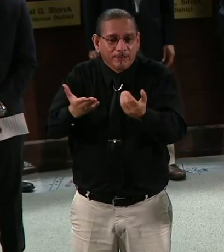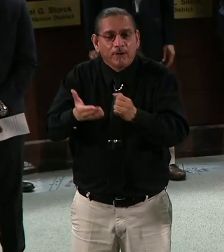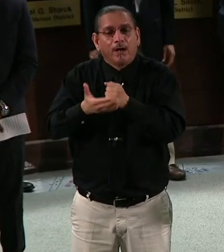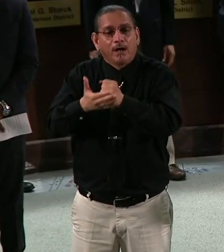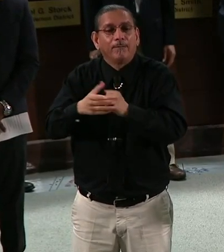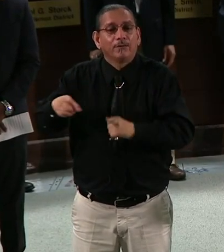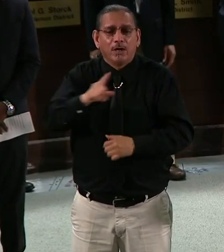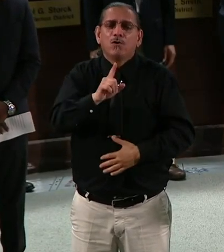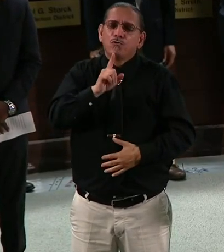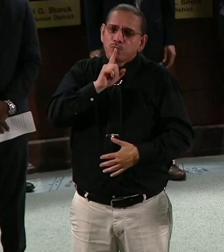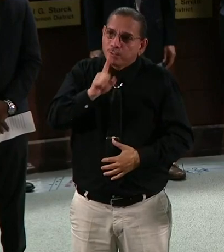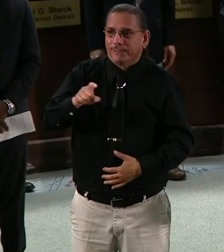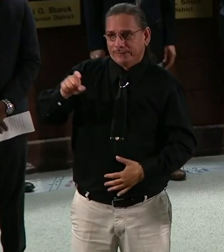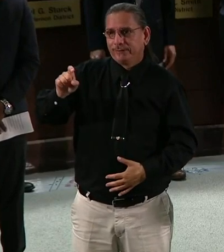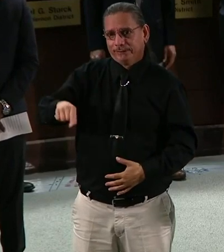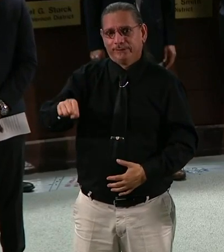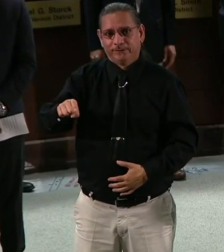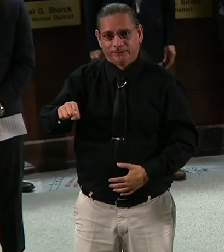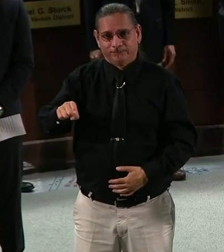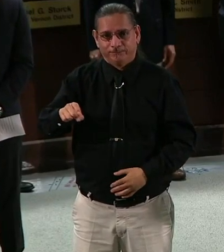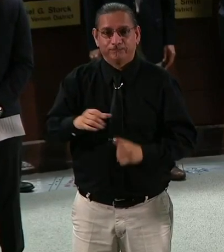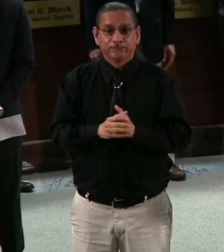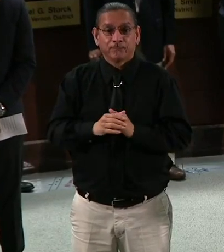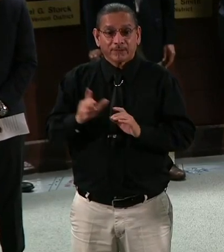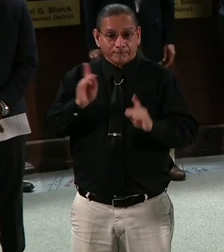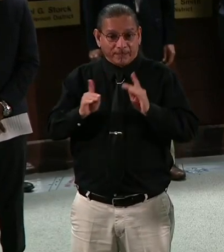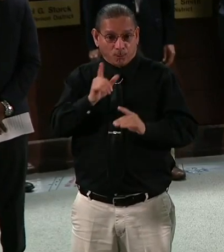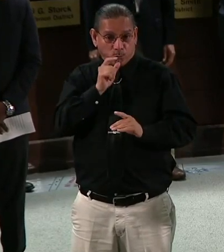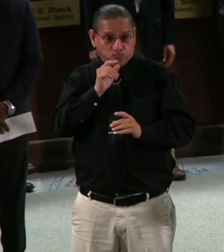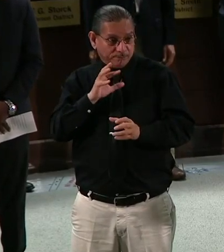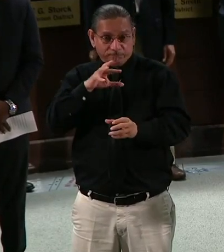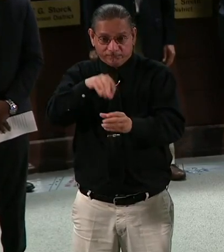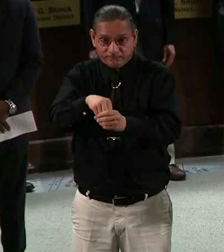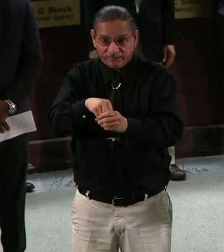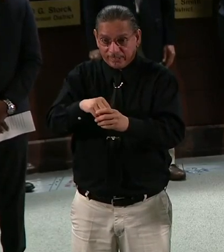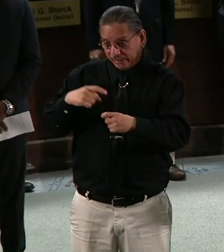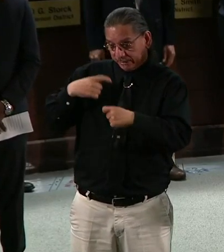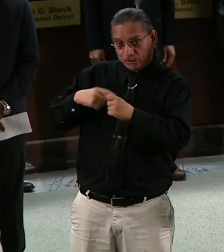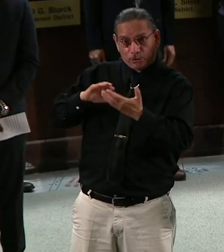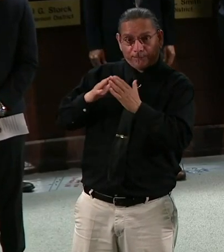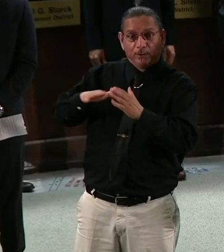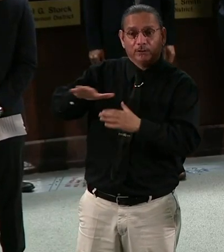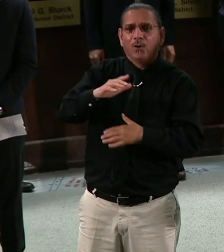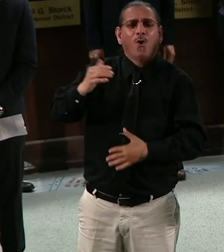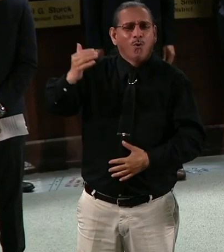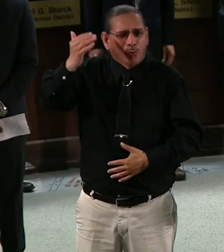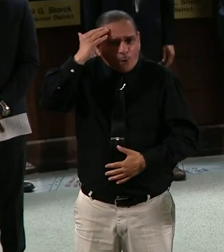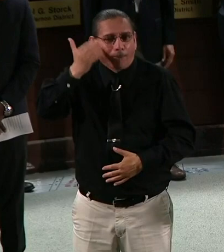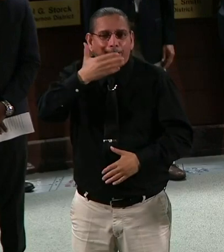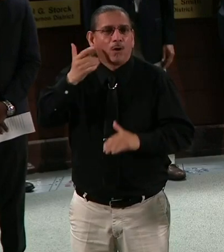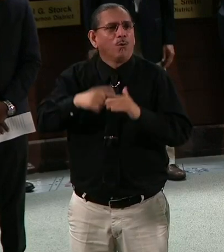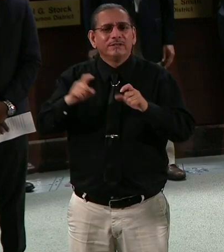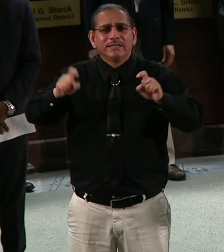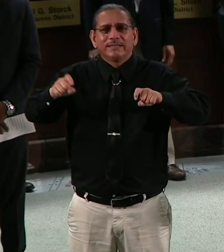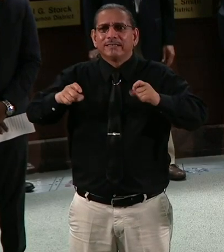THAT WE'RE GETTING THEM THAT THEY TRULY NEED. PEOPLE WHO ARE MEMBERS OF THE COMMUNITY KNOW